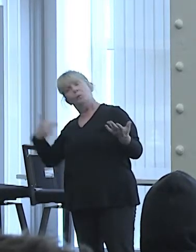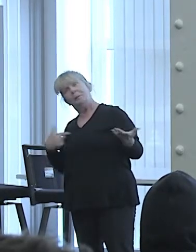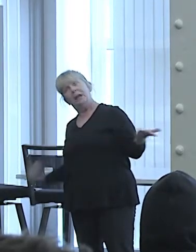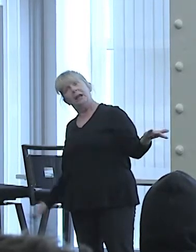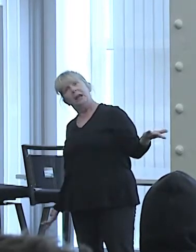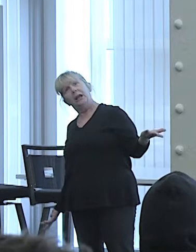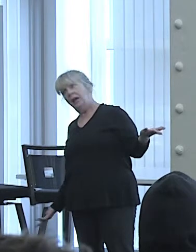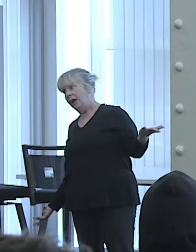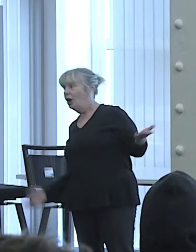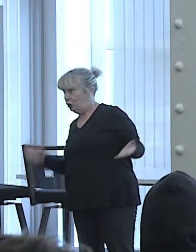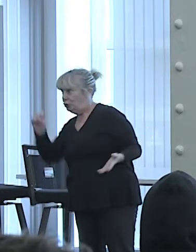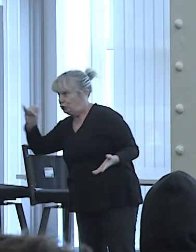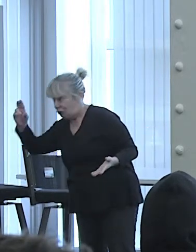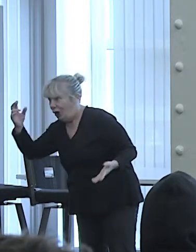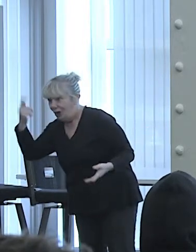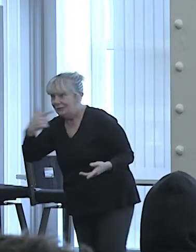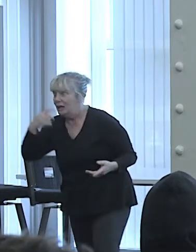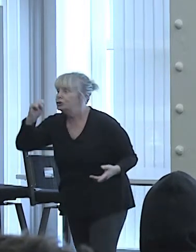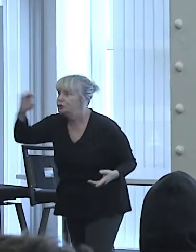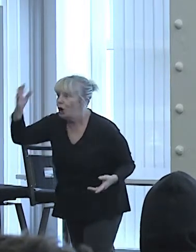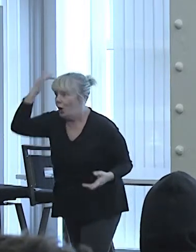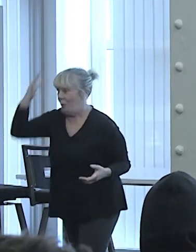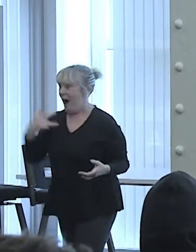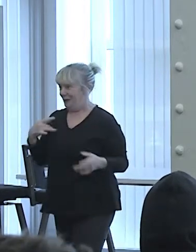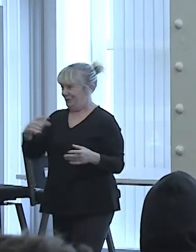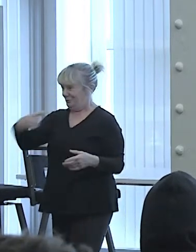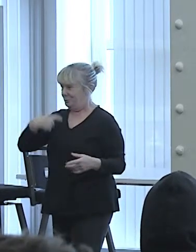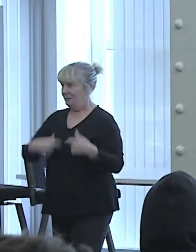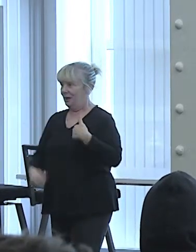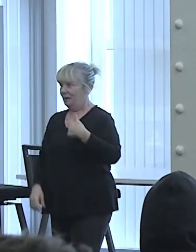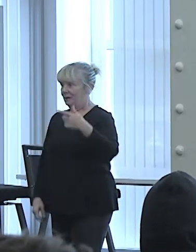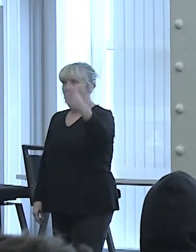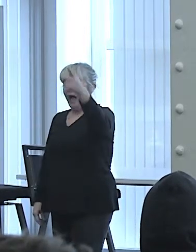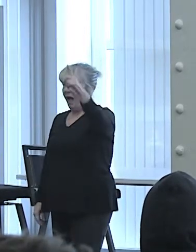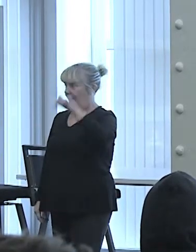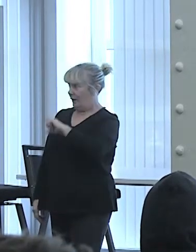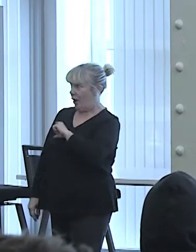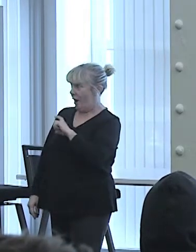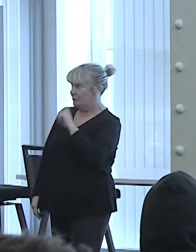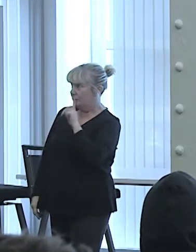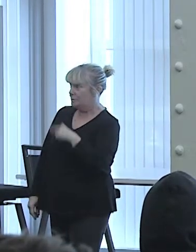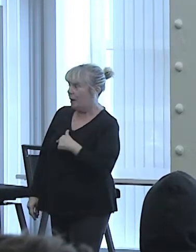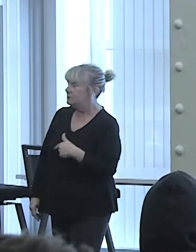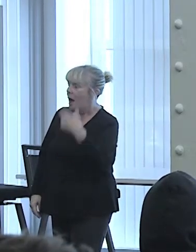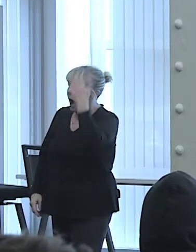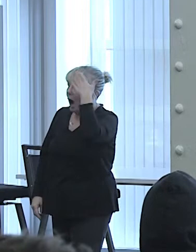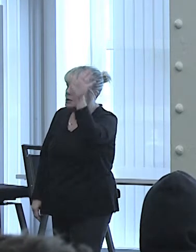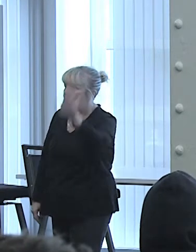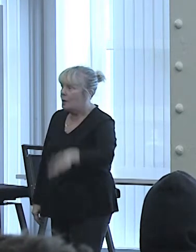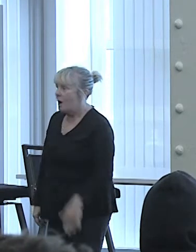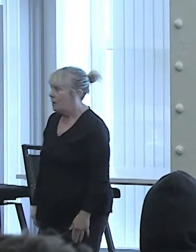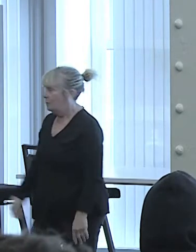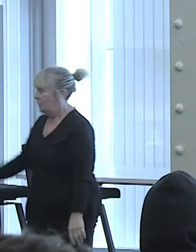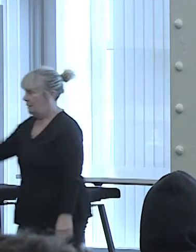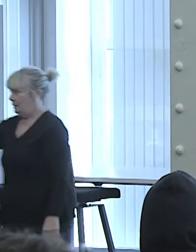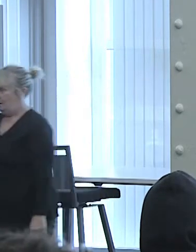And the officer's response was, "I don't know." In the days following the shooting,